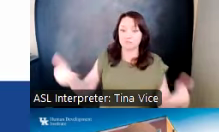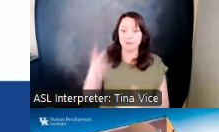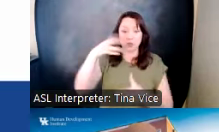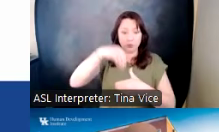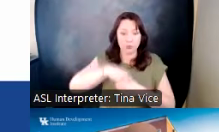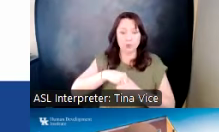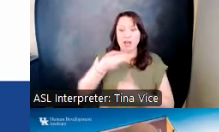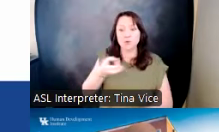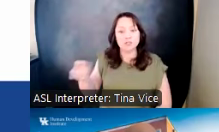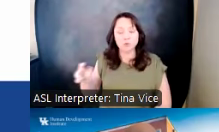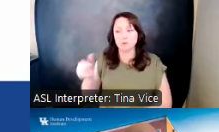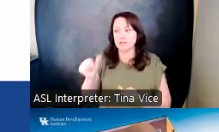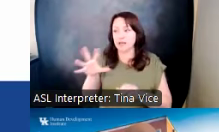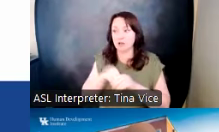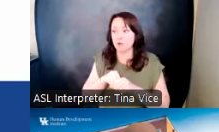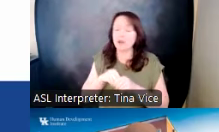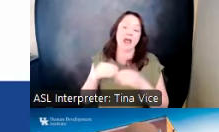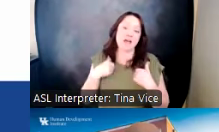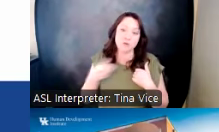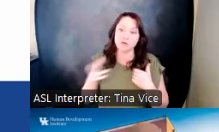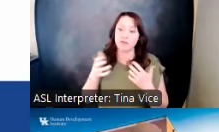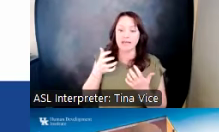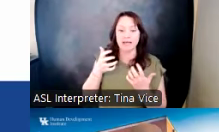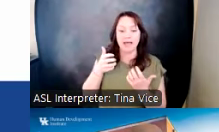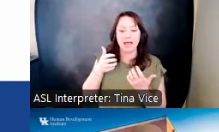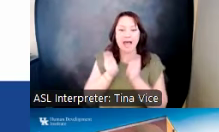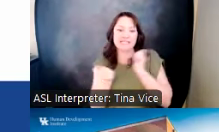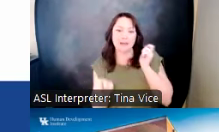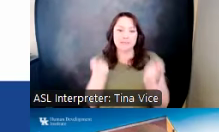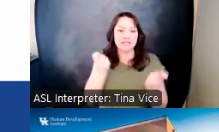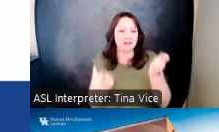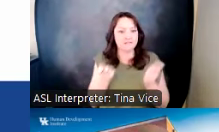resources of having adaptive equipment, the time of cost, scheduling, all of